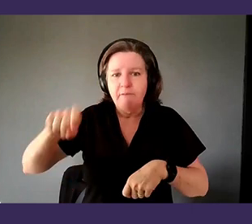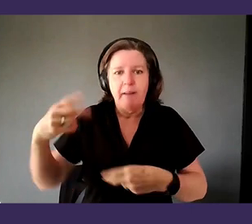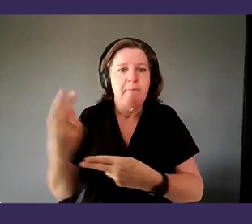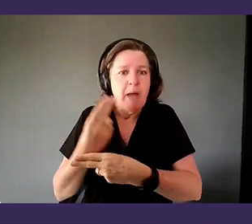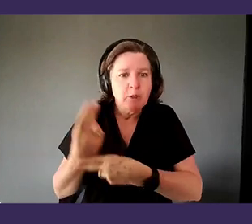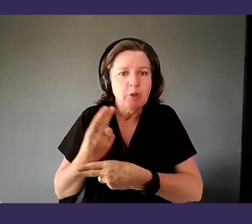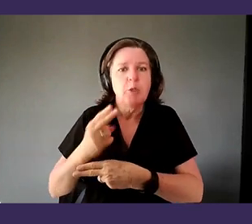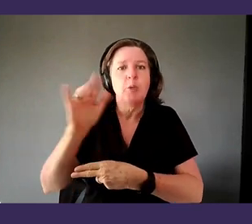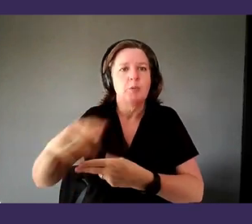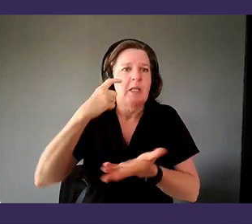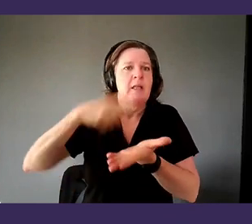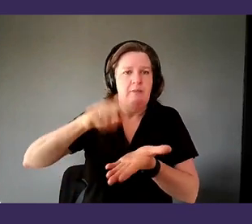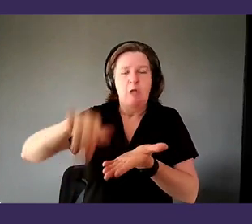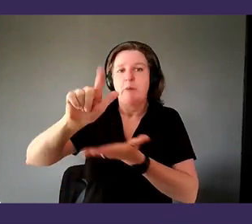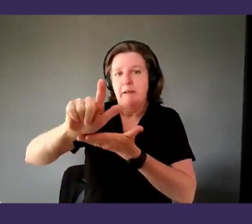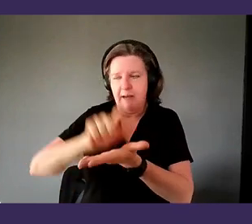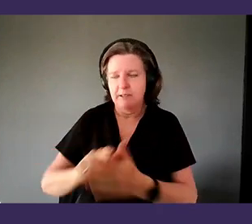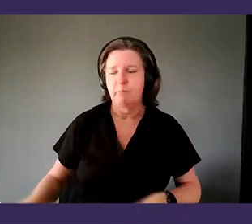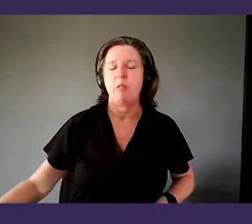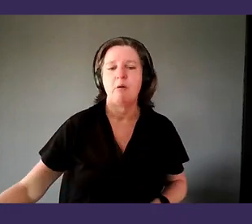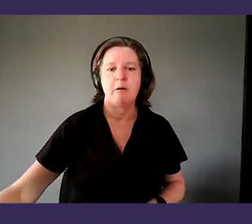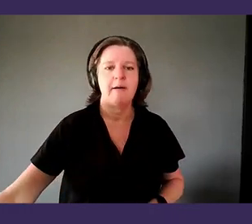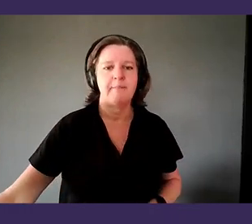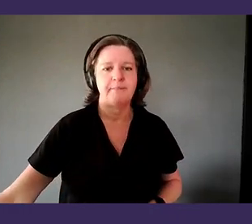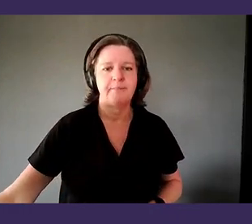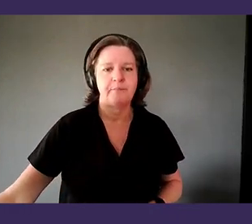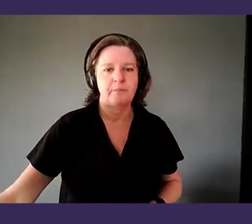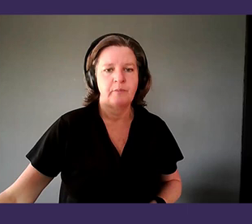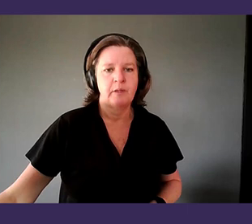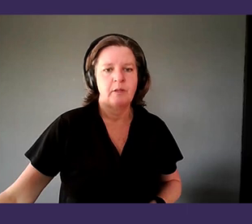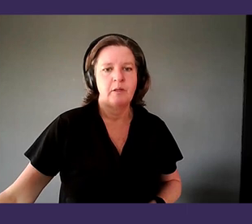And so therefore, yeah, we kind of go through